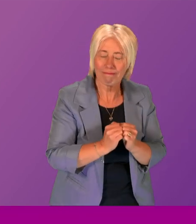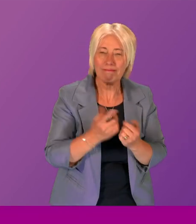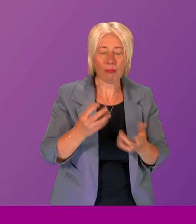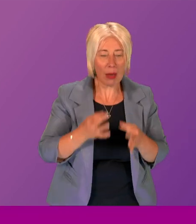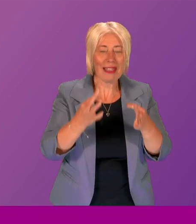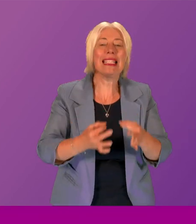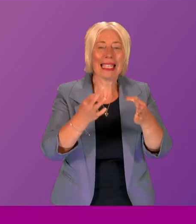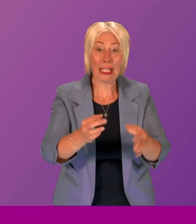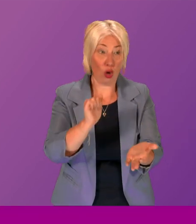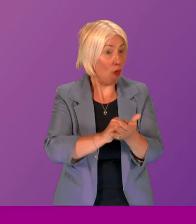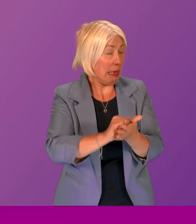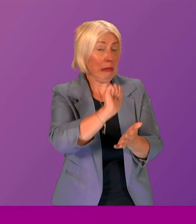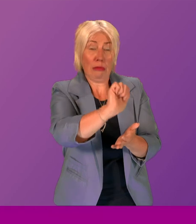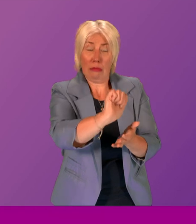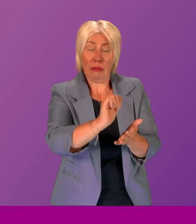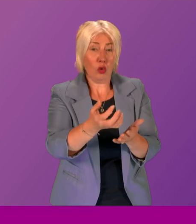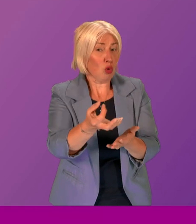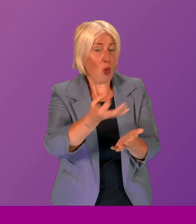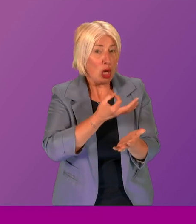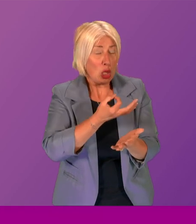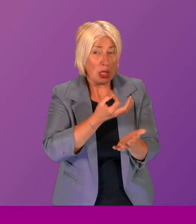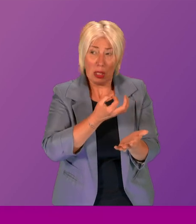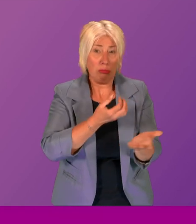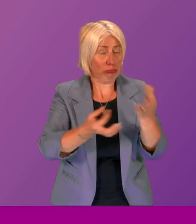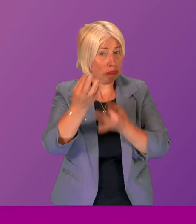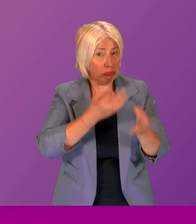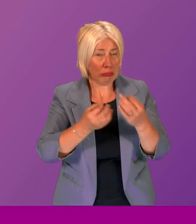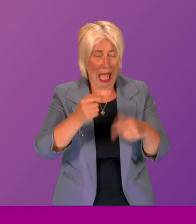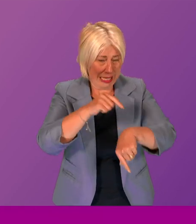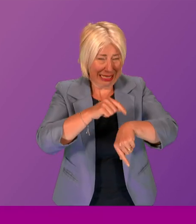It is absolutely right for Paul Sweeney and other members to question the length of time